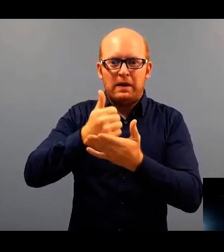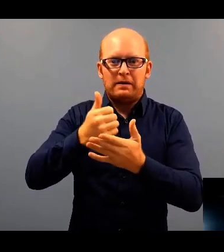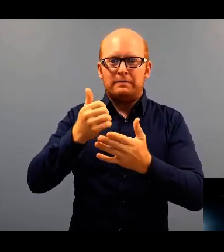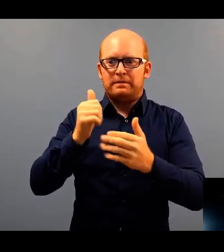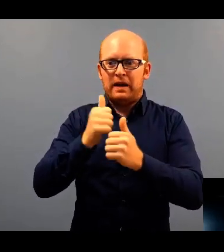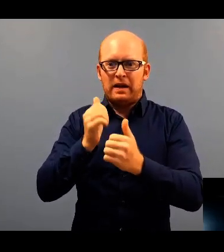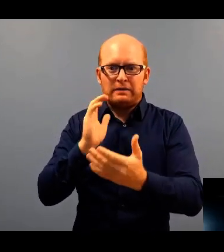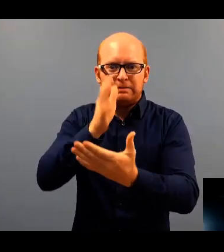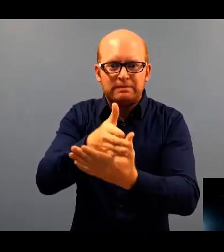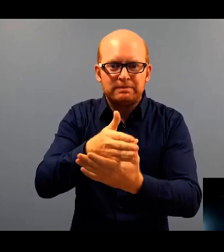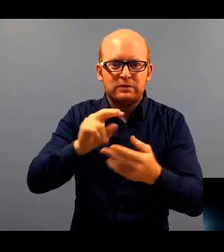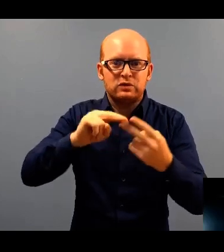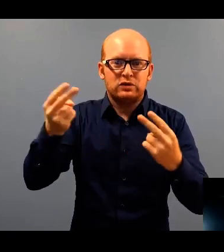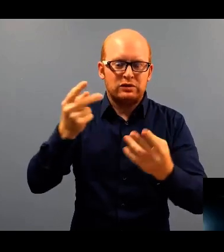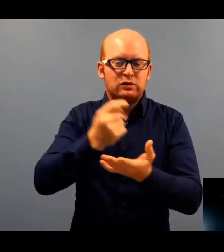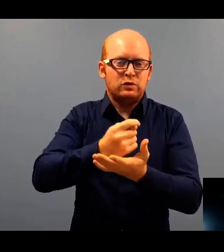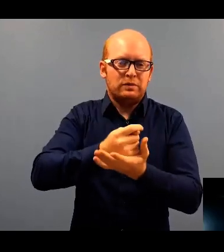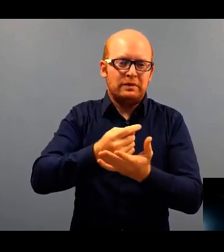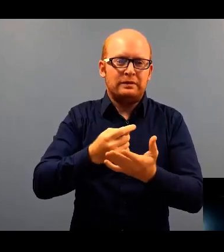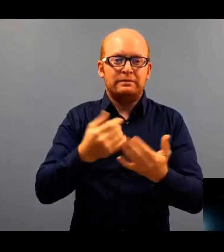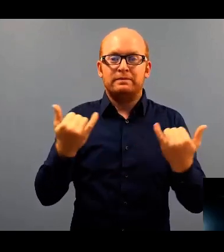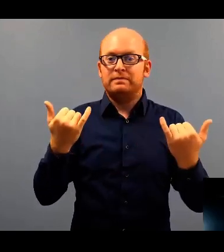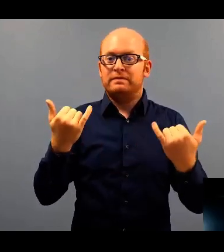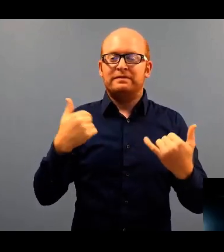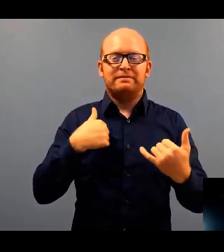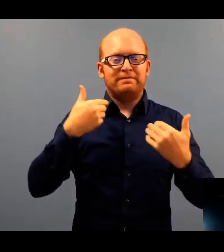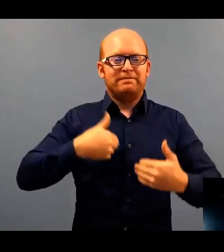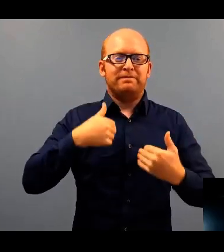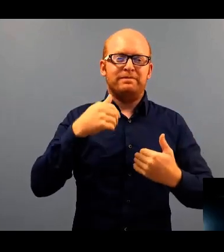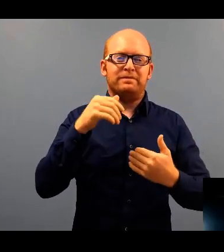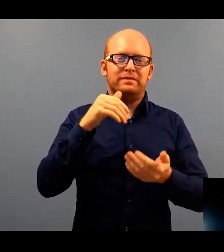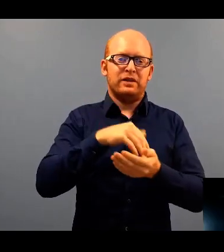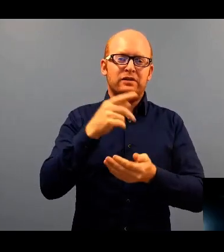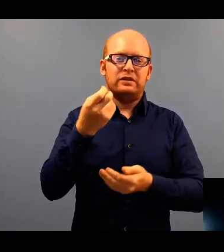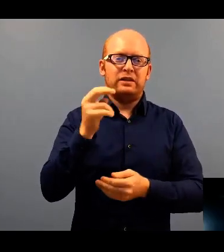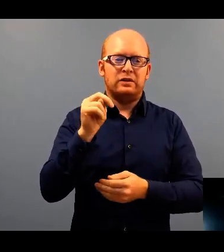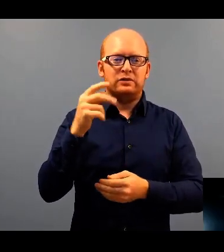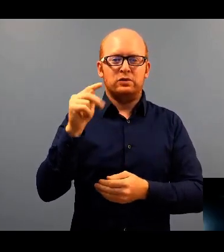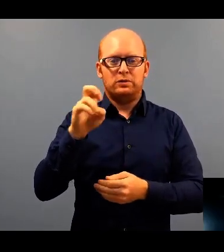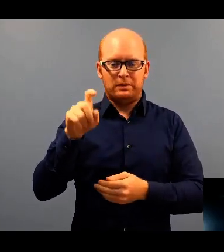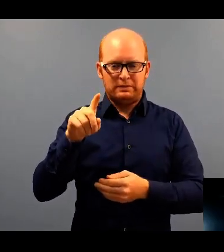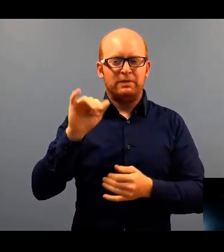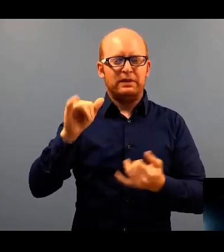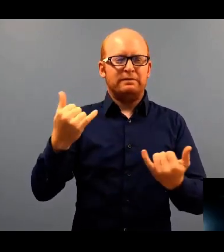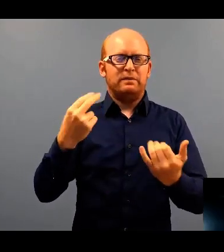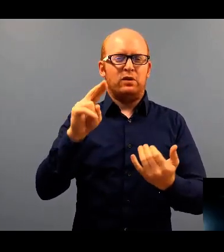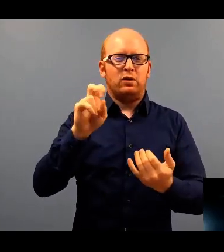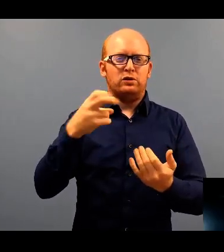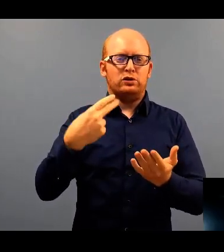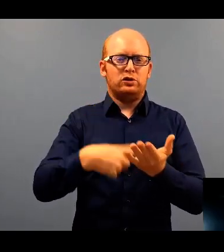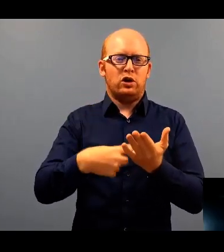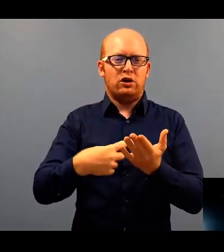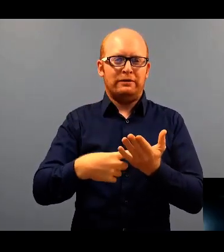of some genetic test results. Until then, this is Karmen Trzupek for USH Talks.